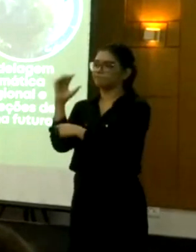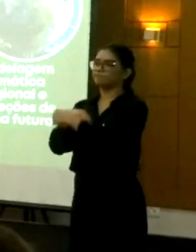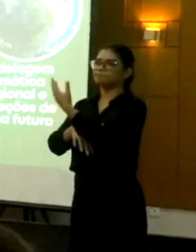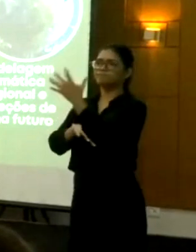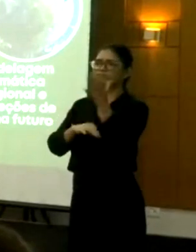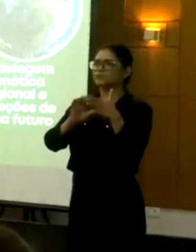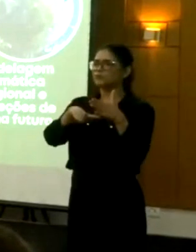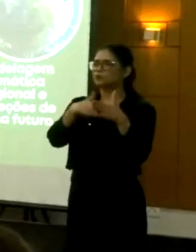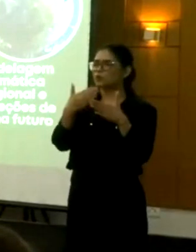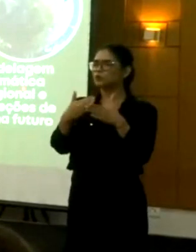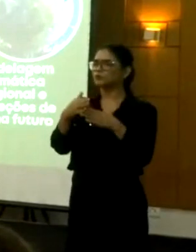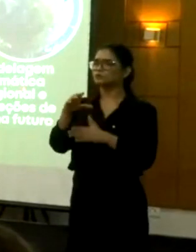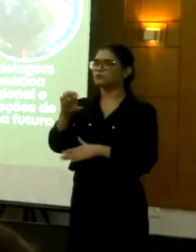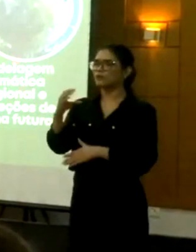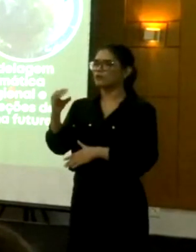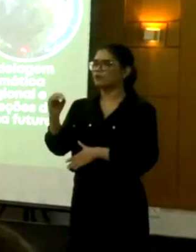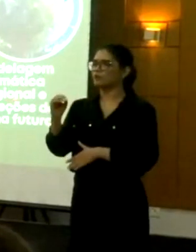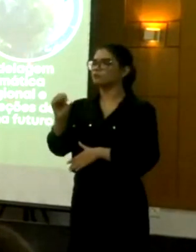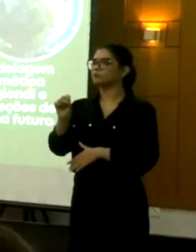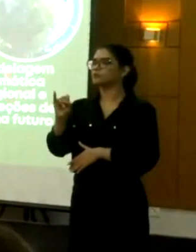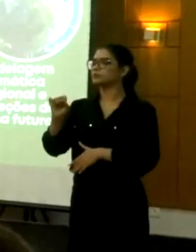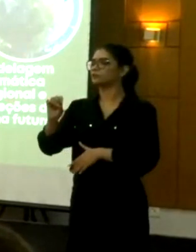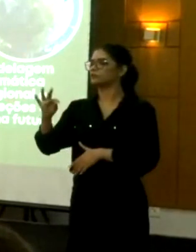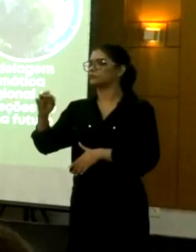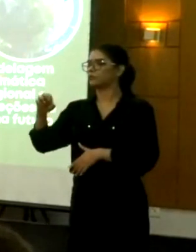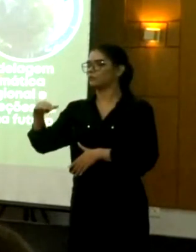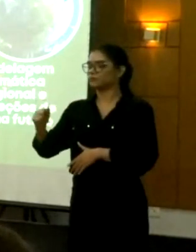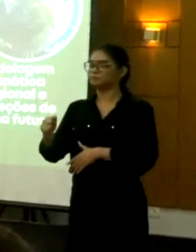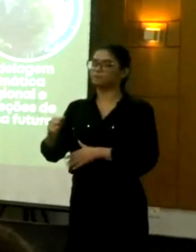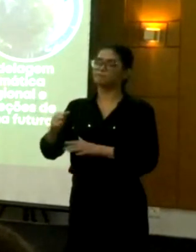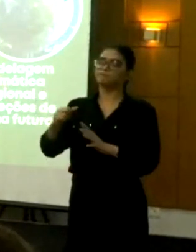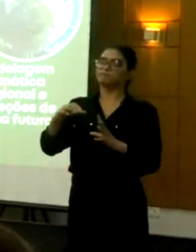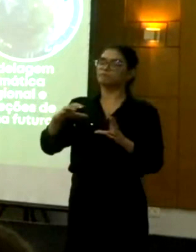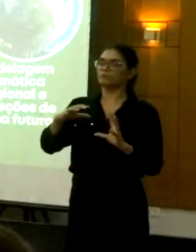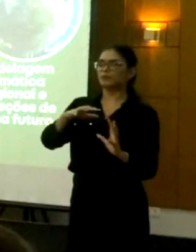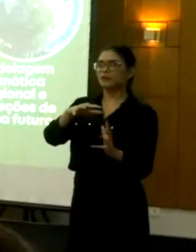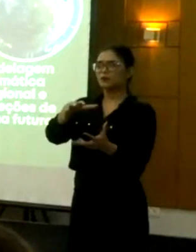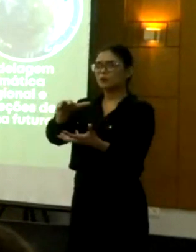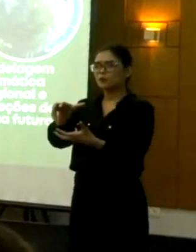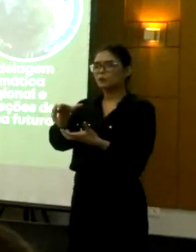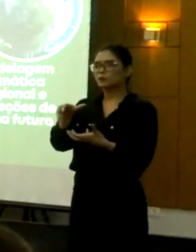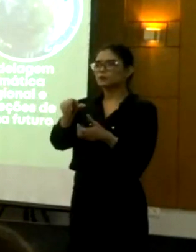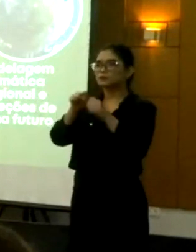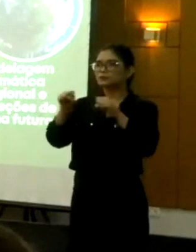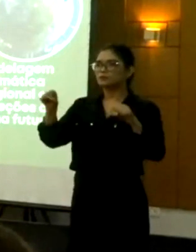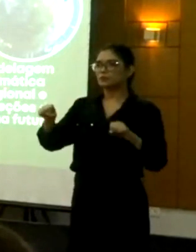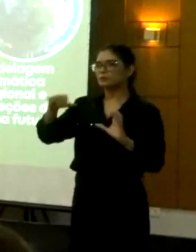, and then I'm going to do one, I'm going to talk about modeling , which is a scientific tool